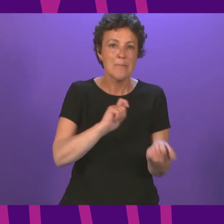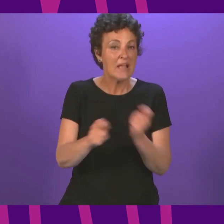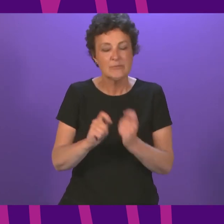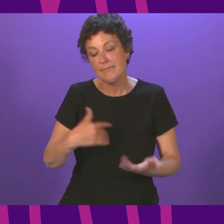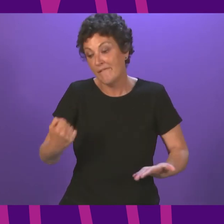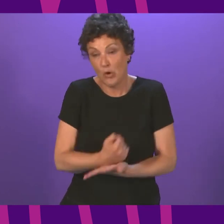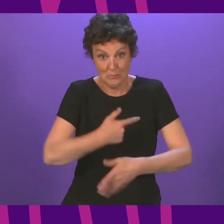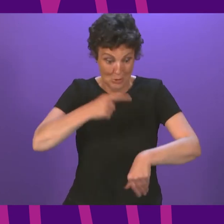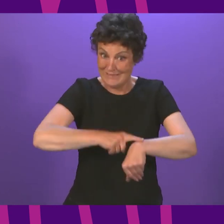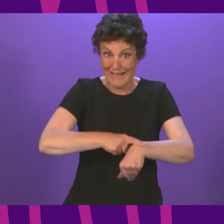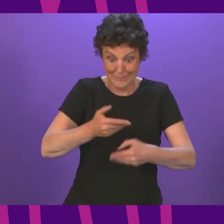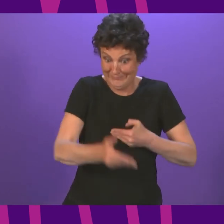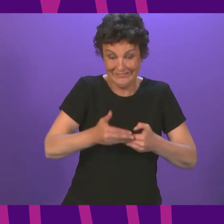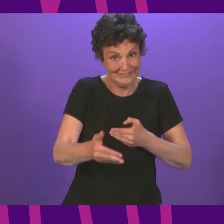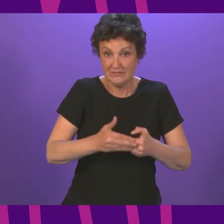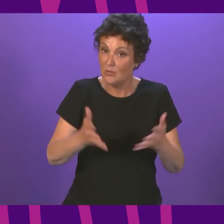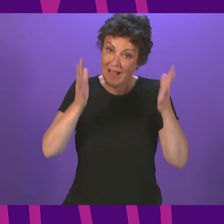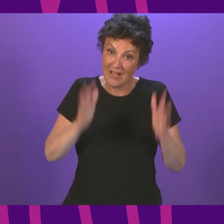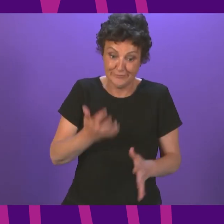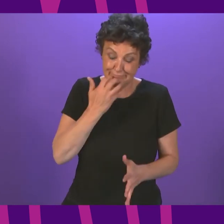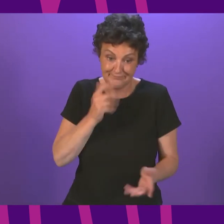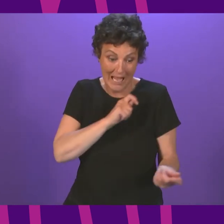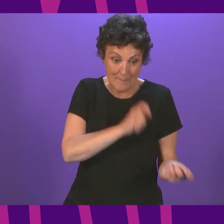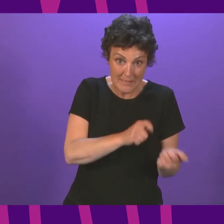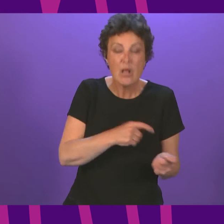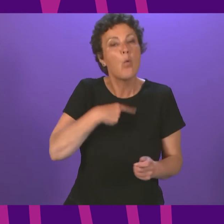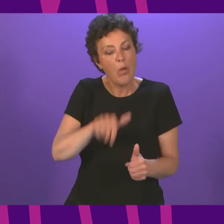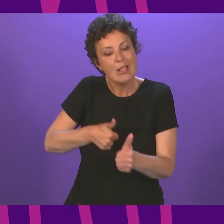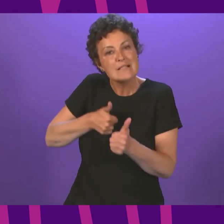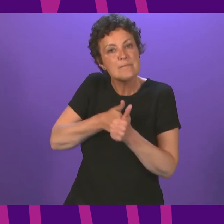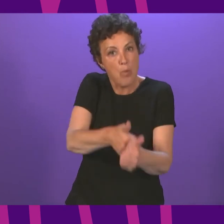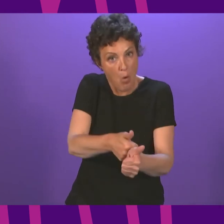time not being on our side, although we will back amendment 5, we will press amendment